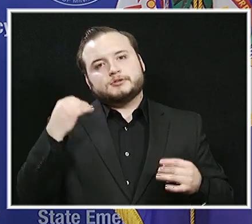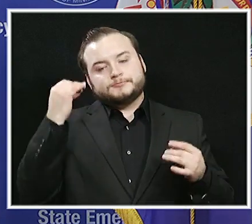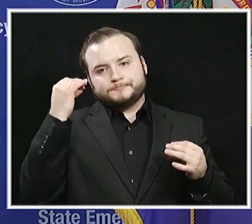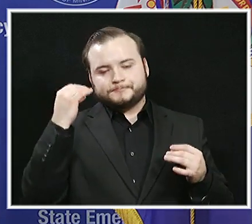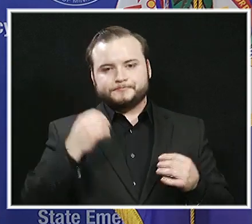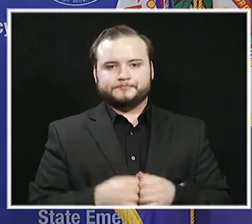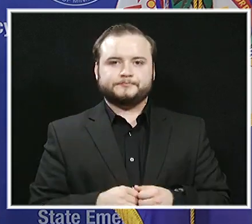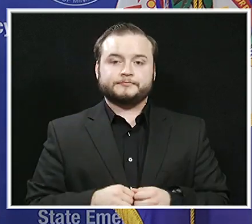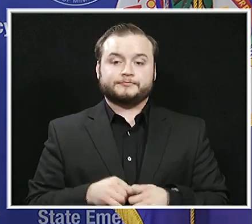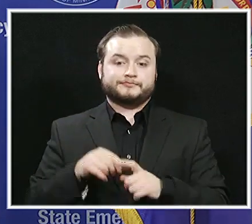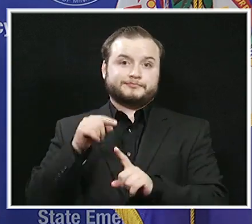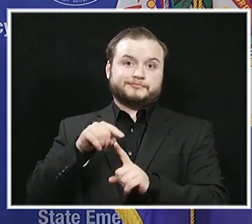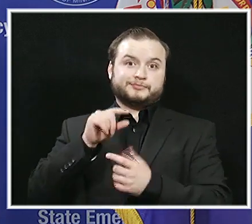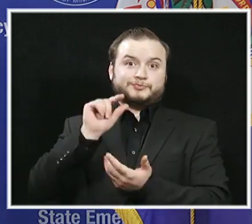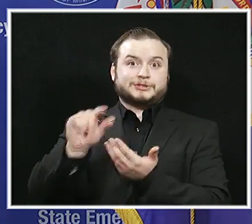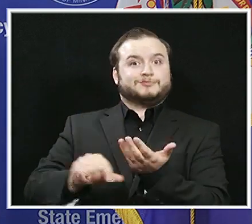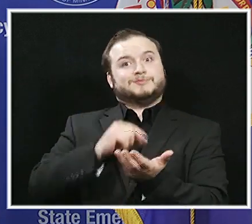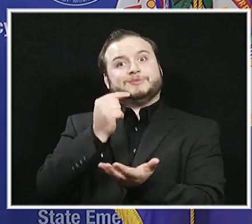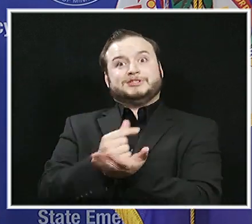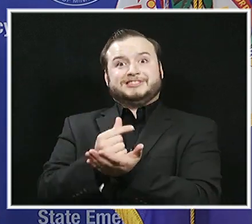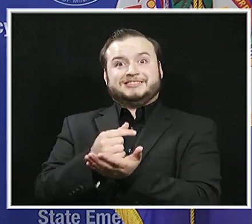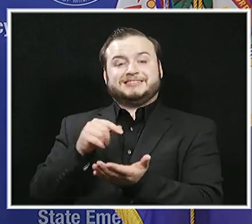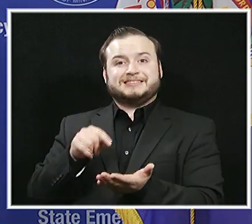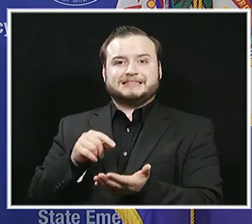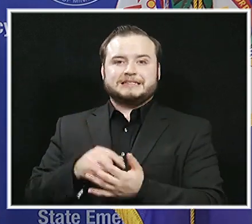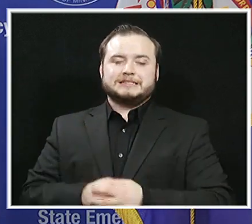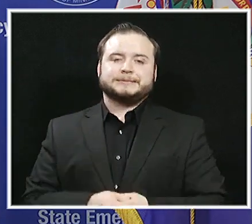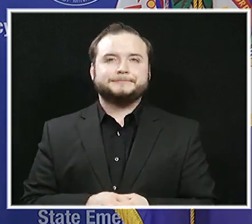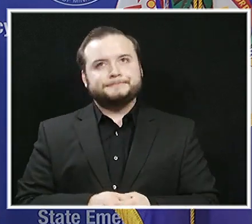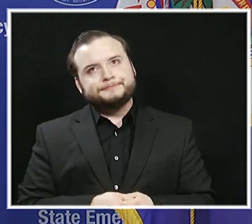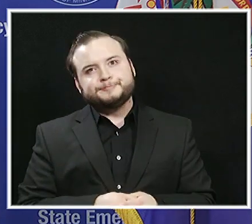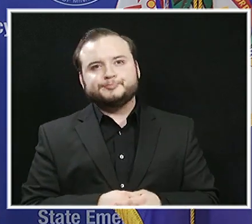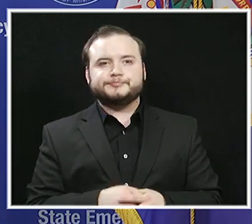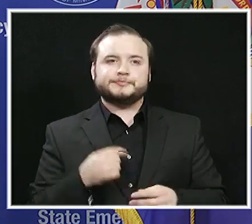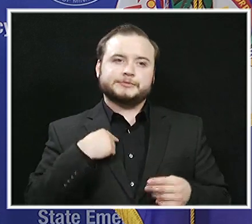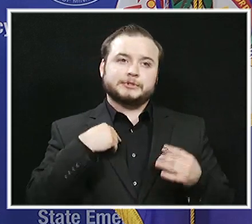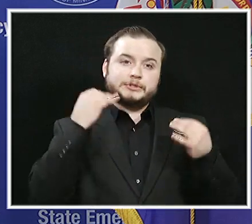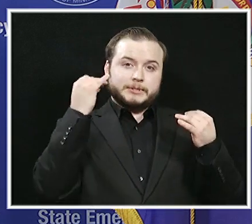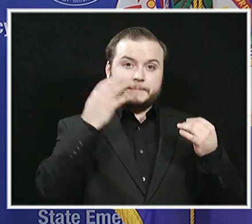to tackle to meet where that's at. And I think on the